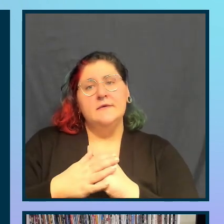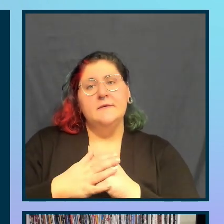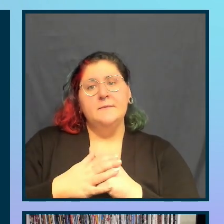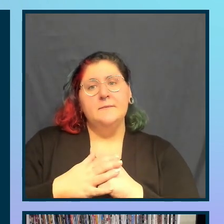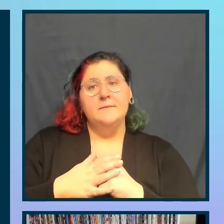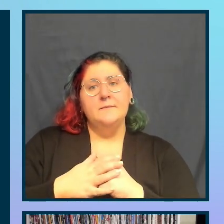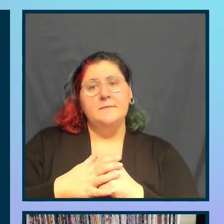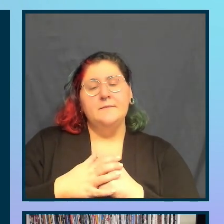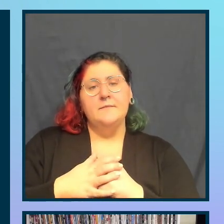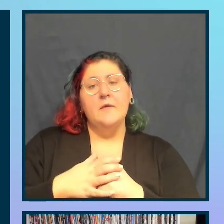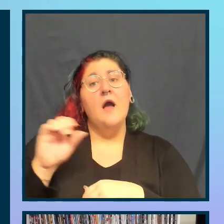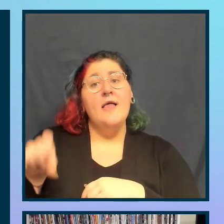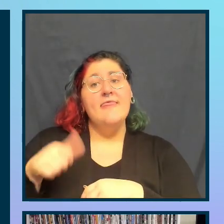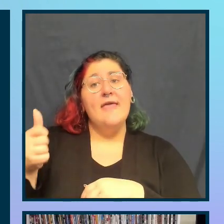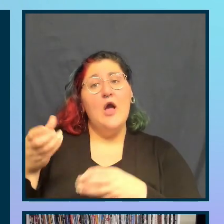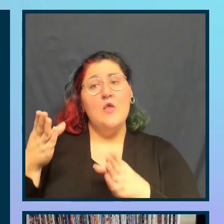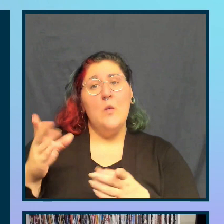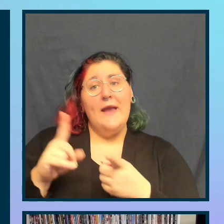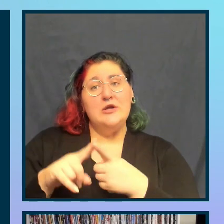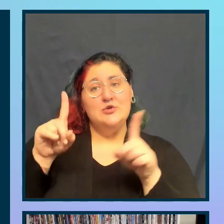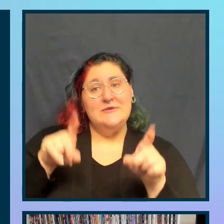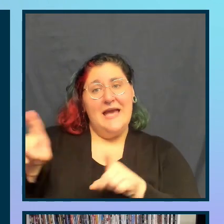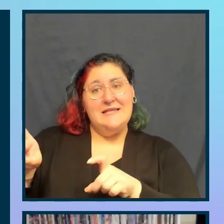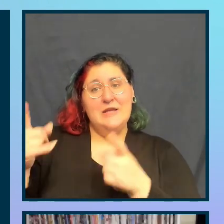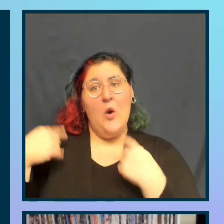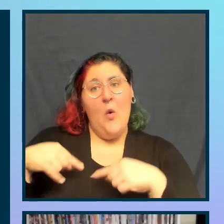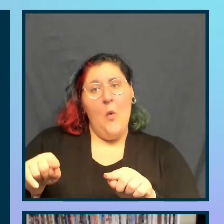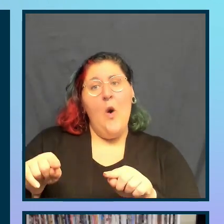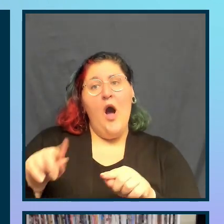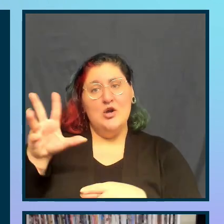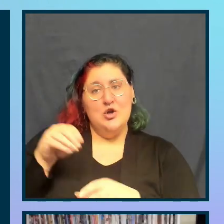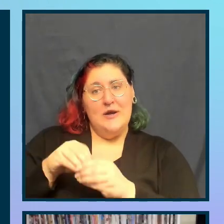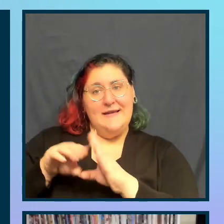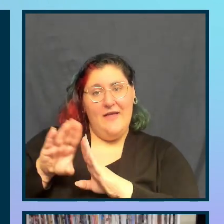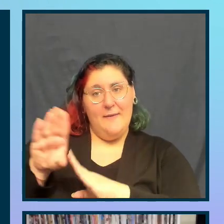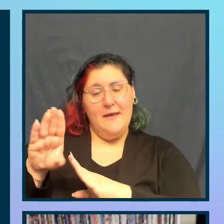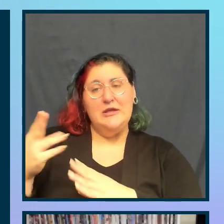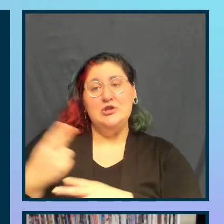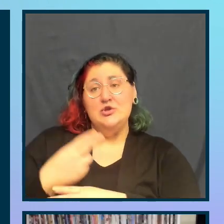The other way to test your app while on active development is using macOS VoiceOver on your desktop.